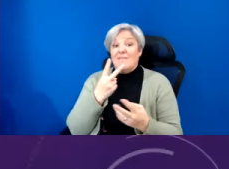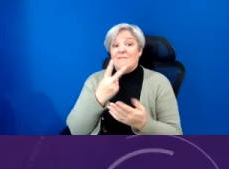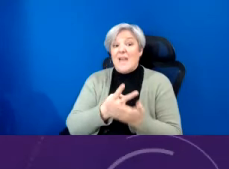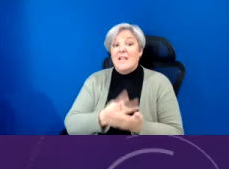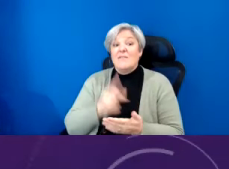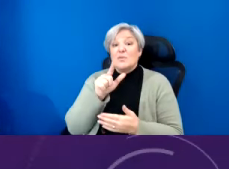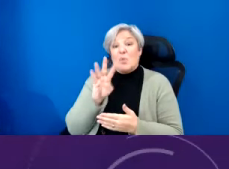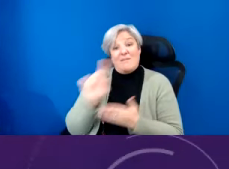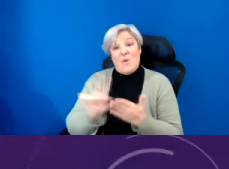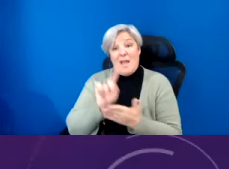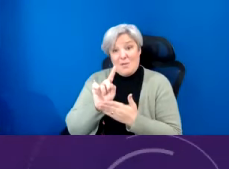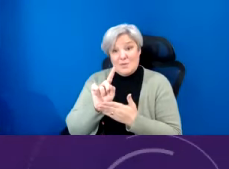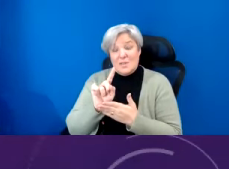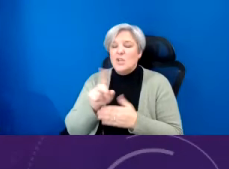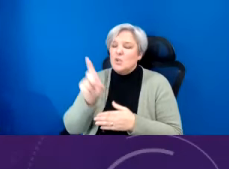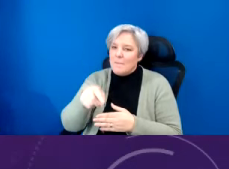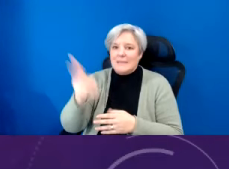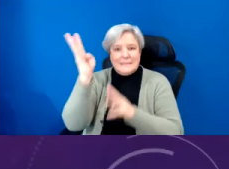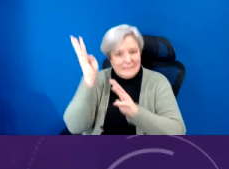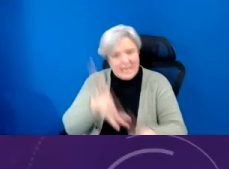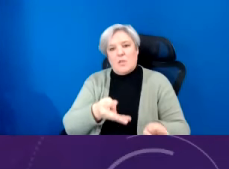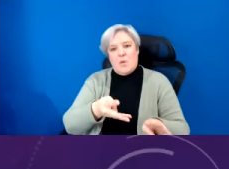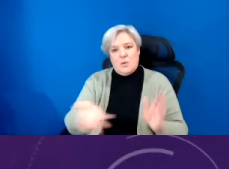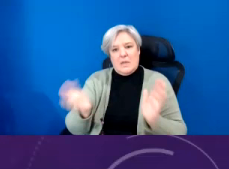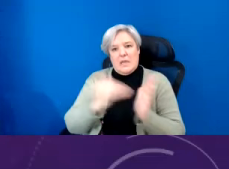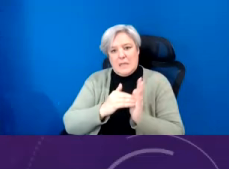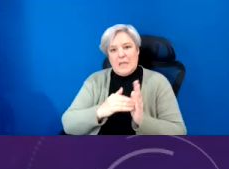And so if you need to download the report again, you just have to go back